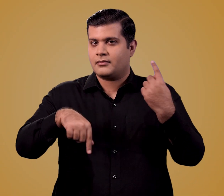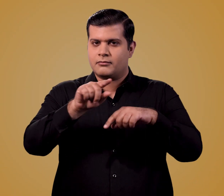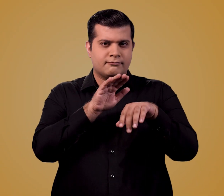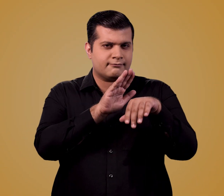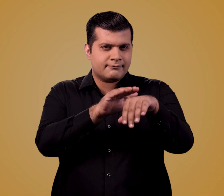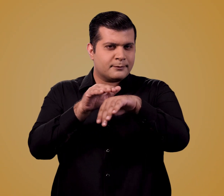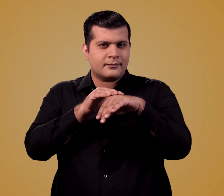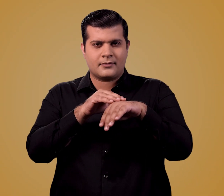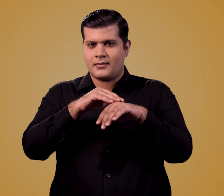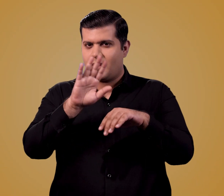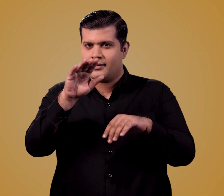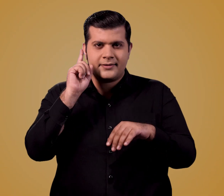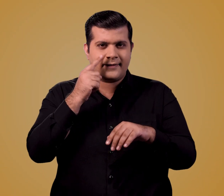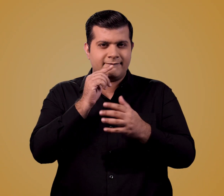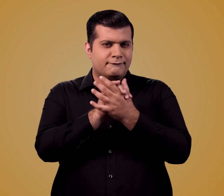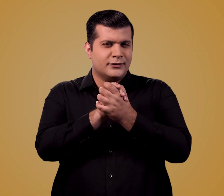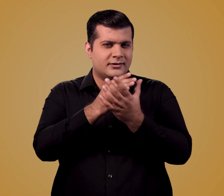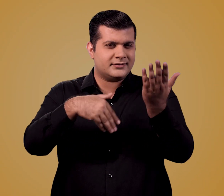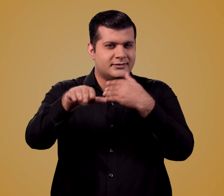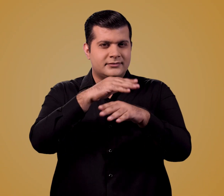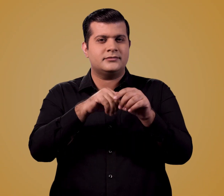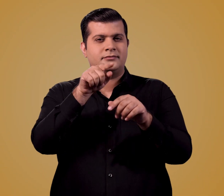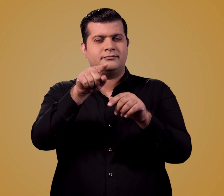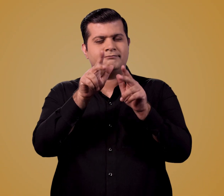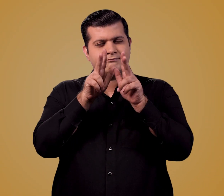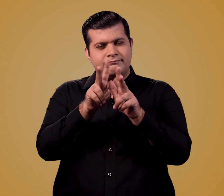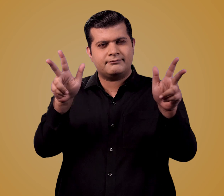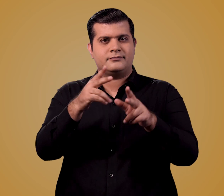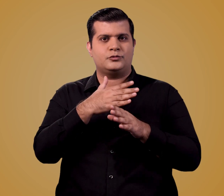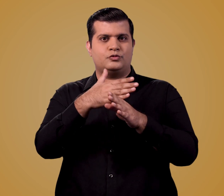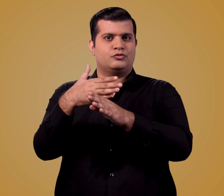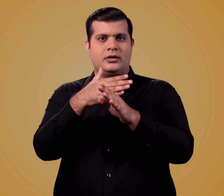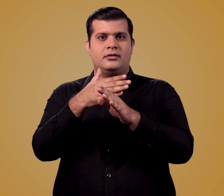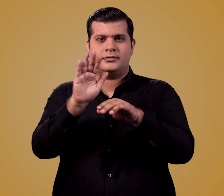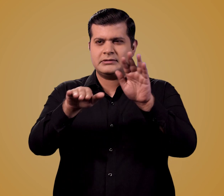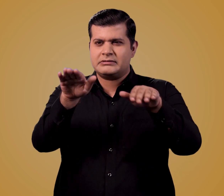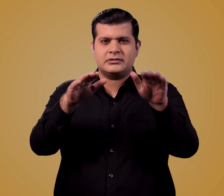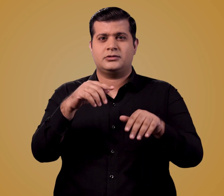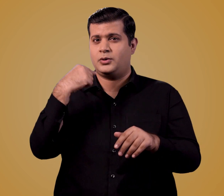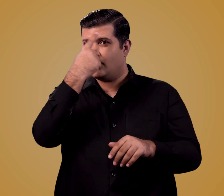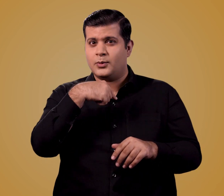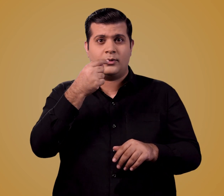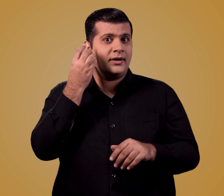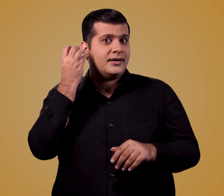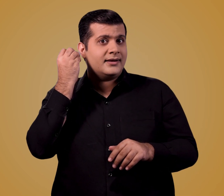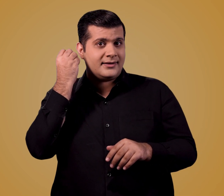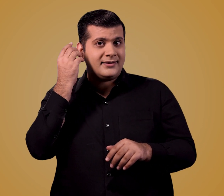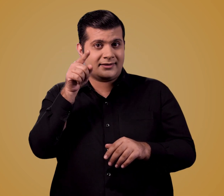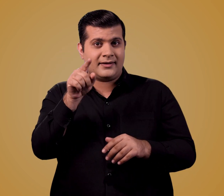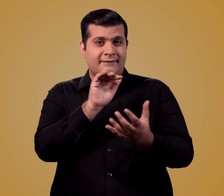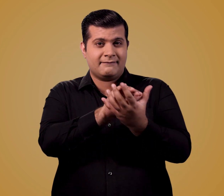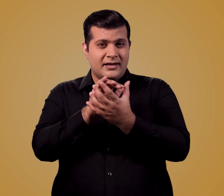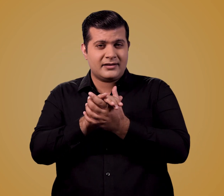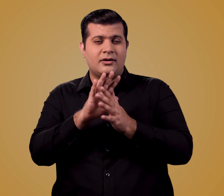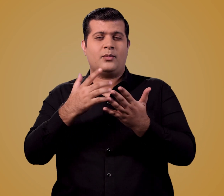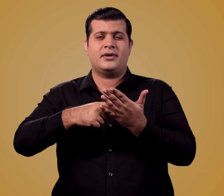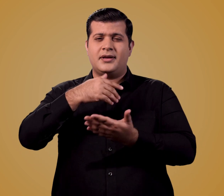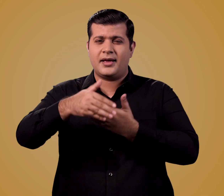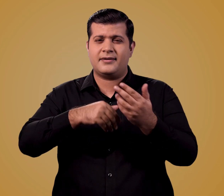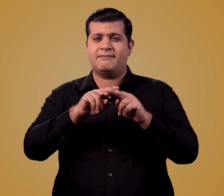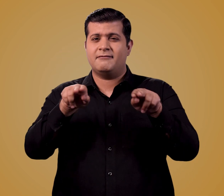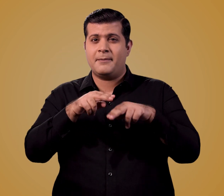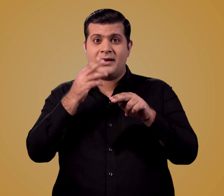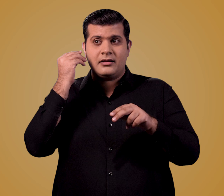So all our Deaf friends, do share this with your hearing friends and family